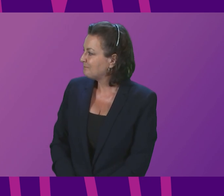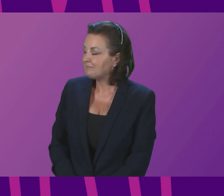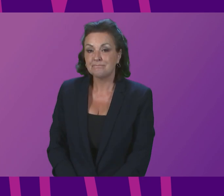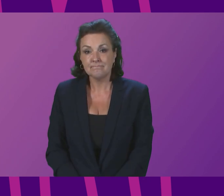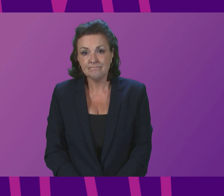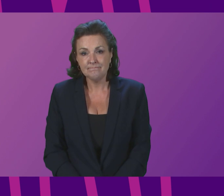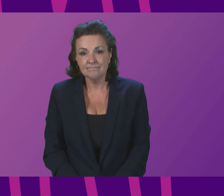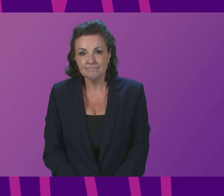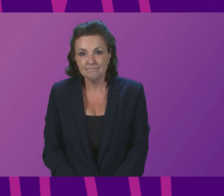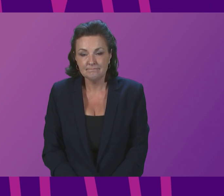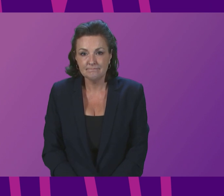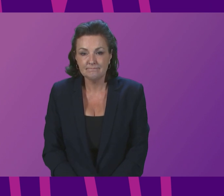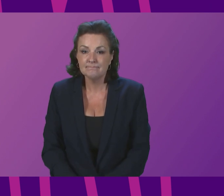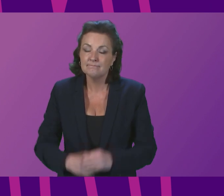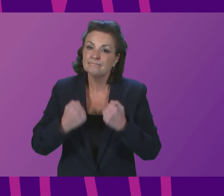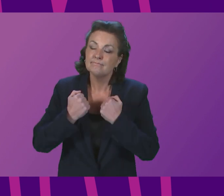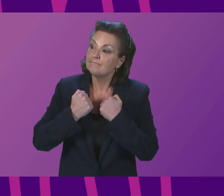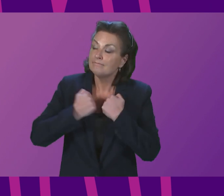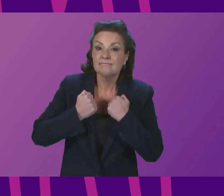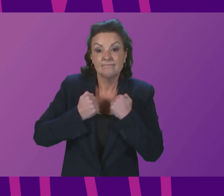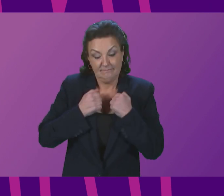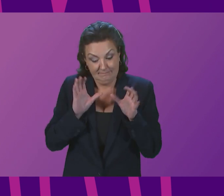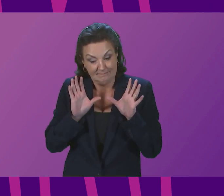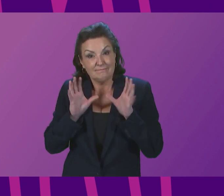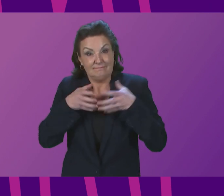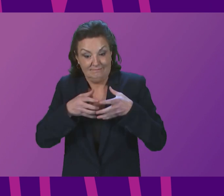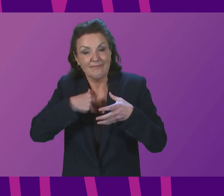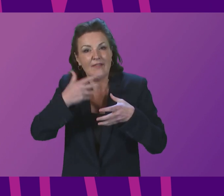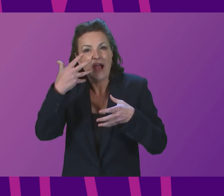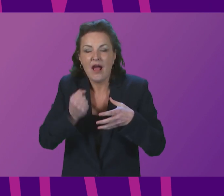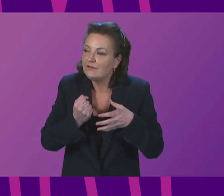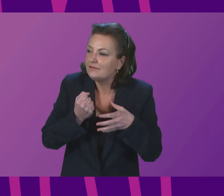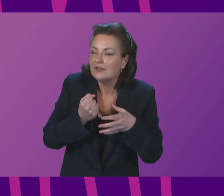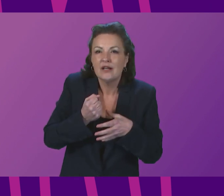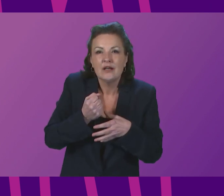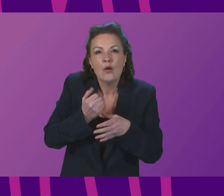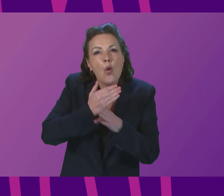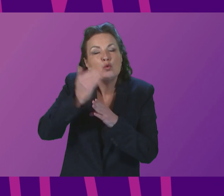Hourglass is a 24/7 helpline supporting older people and their families dealing with abuse and neglect.